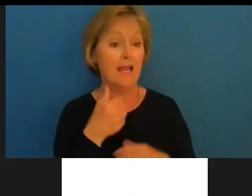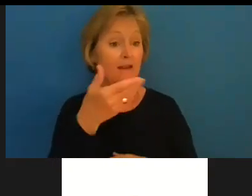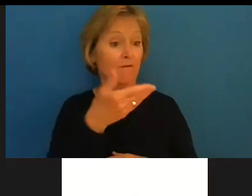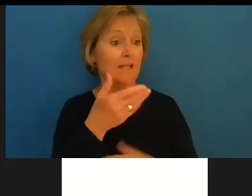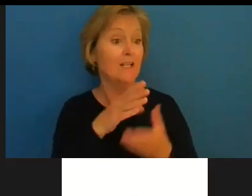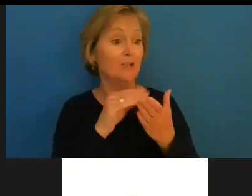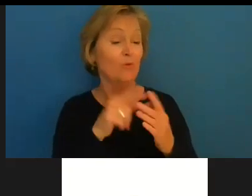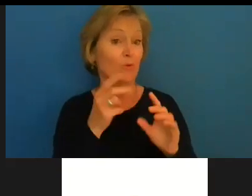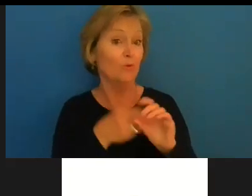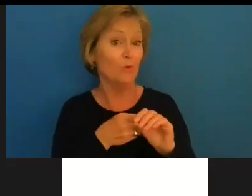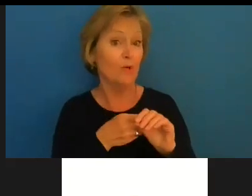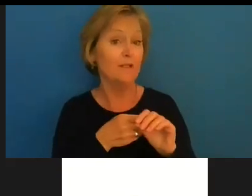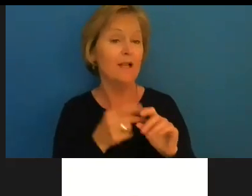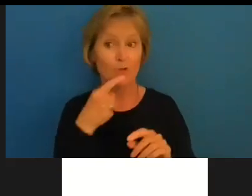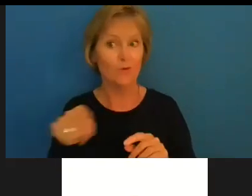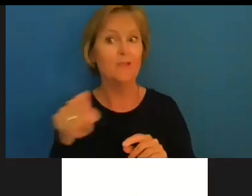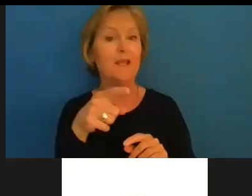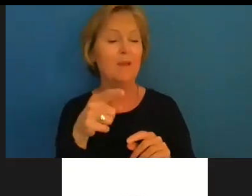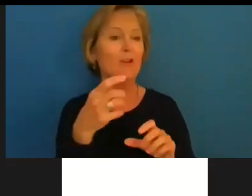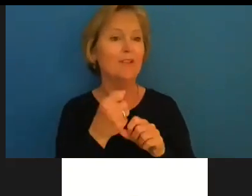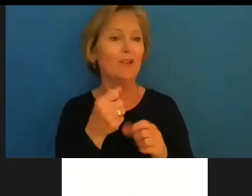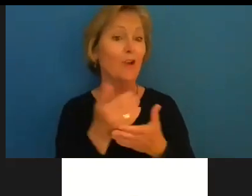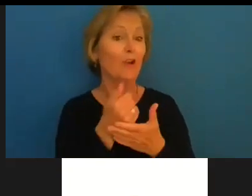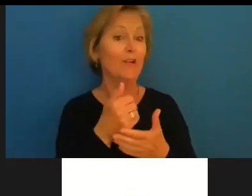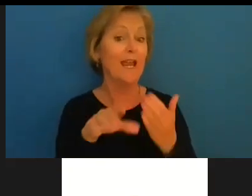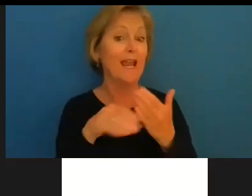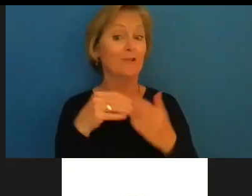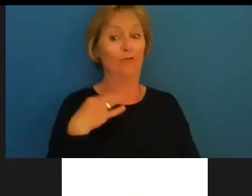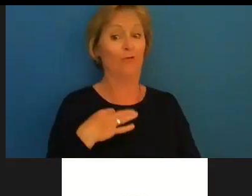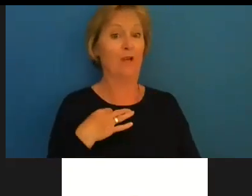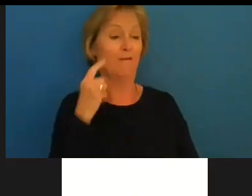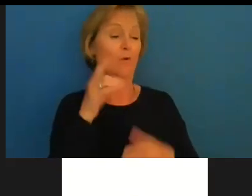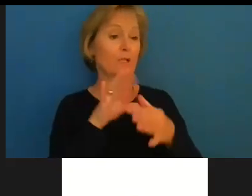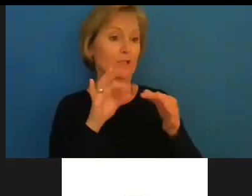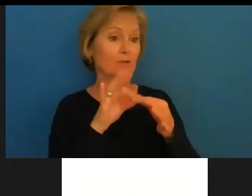today. I told them they could get extra credit for describing something that they